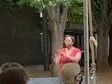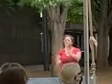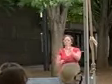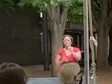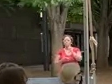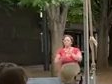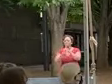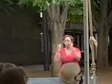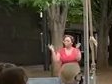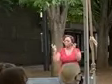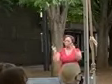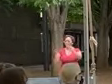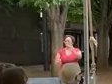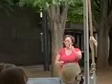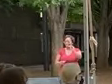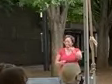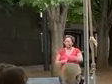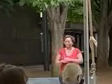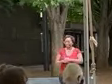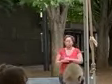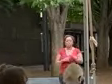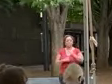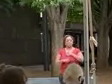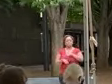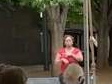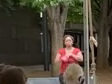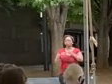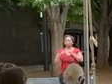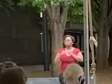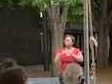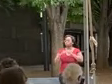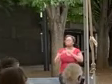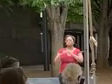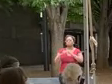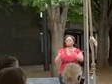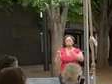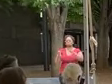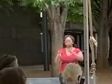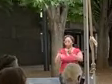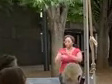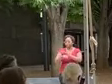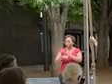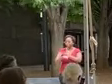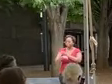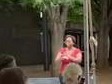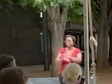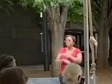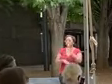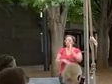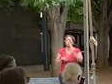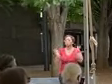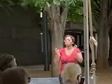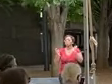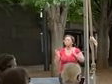to help move our nation forward in standing up for our neighbor's rights to live fulfilling lives.